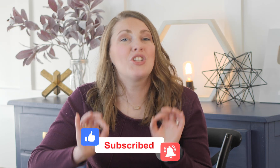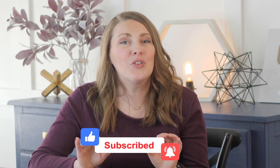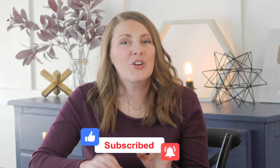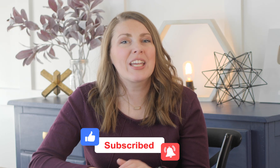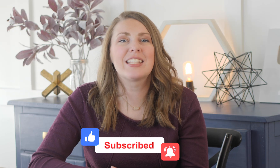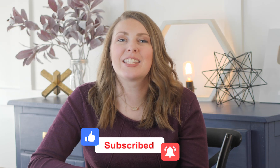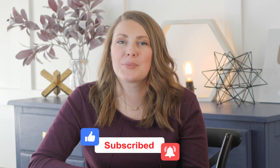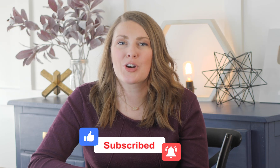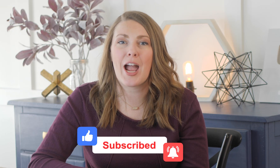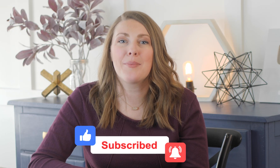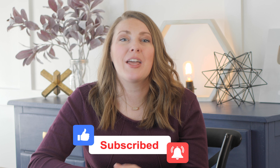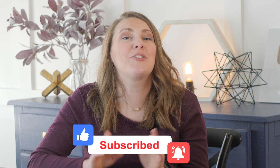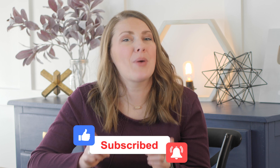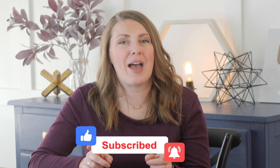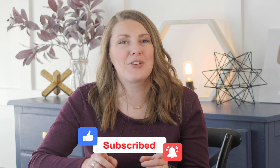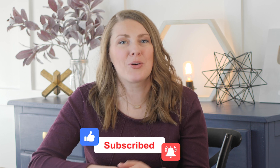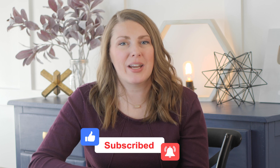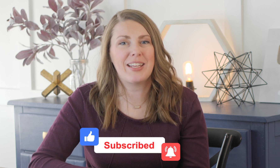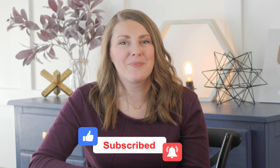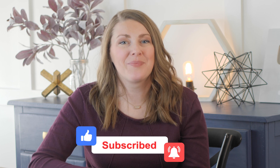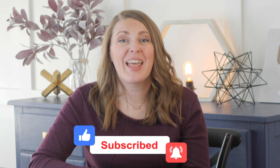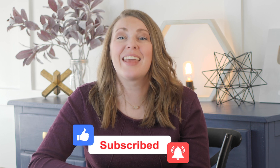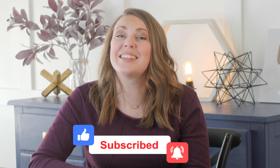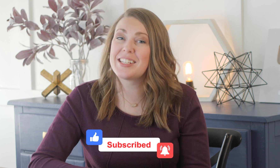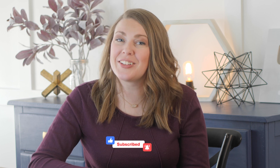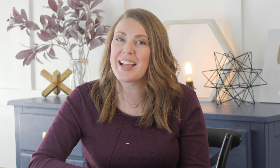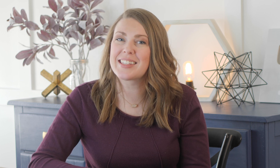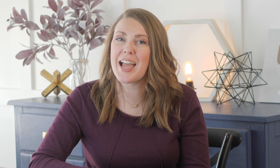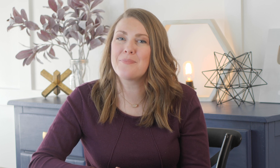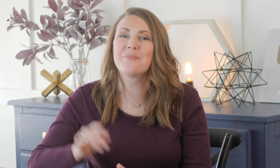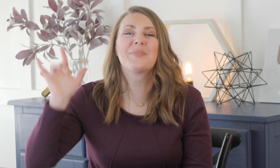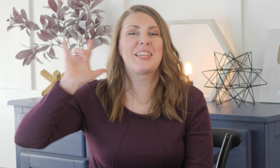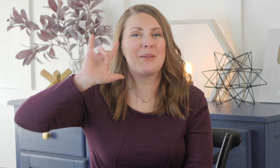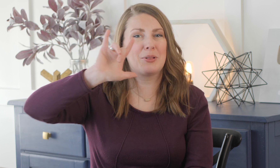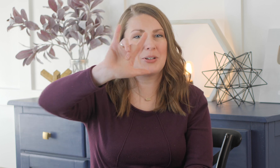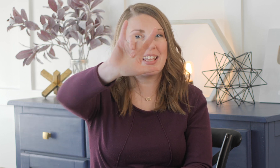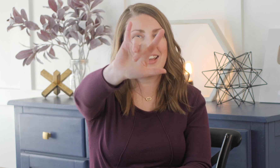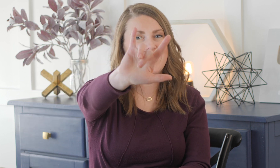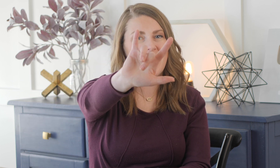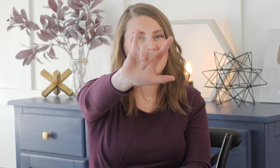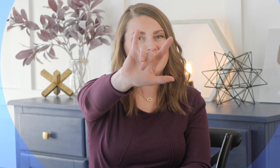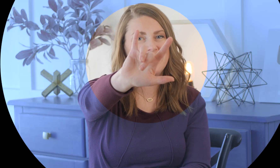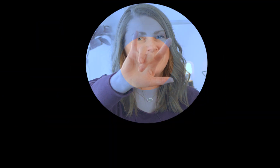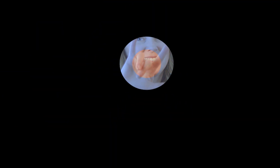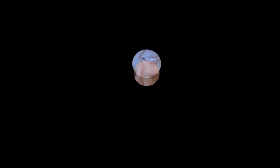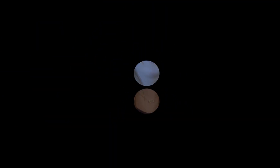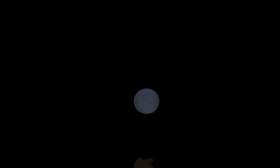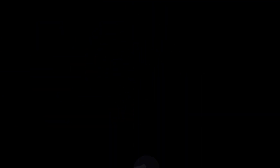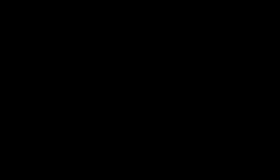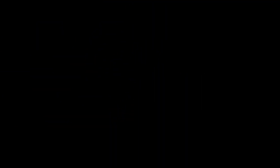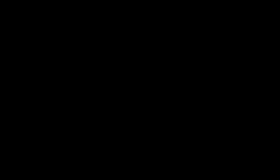don't forget to subscribe if you haven't already and until next time keep learning how to sign 🤟